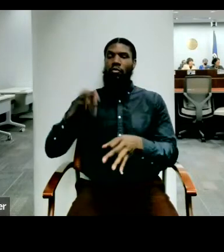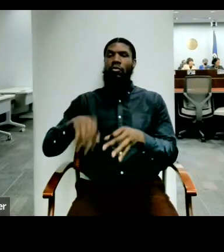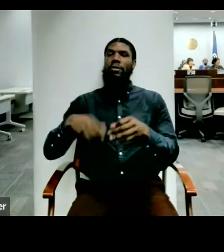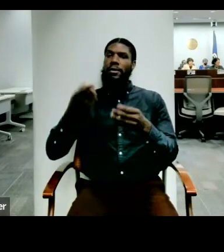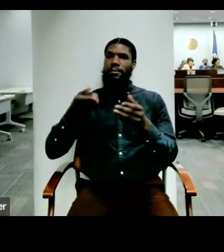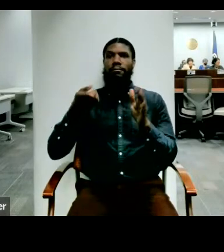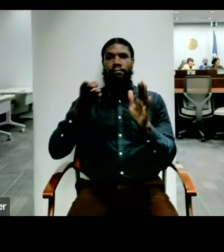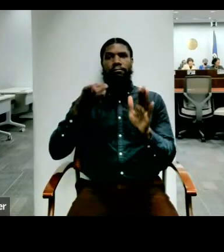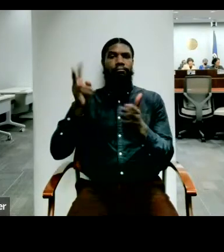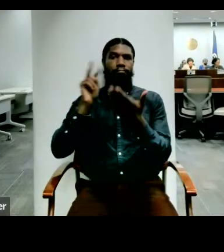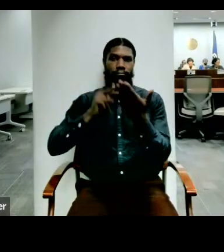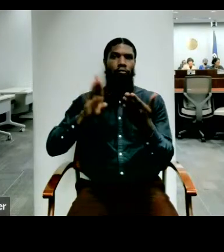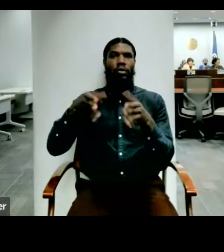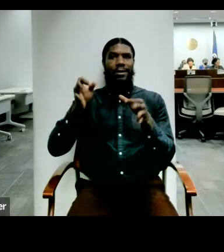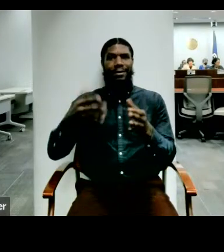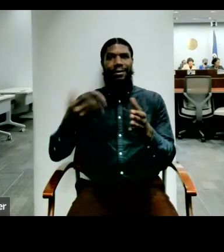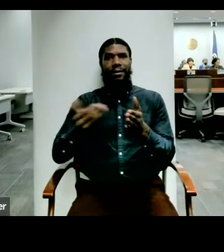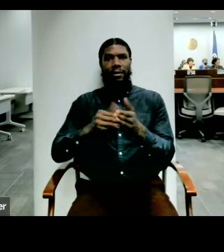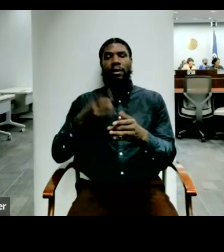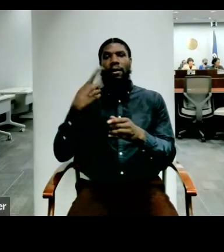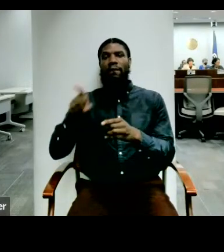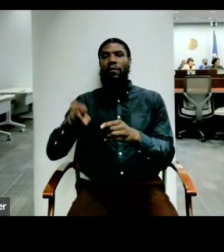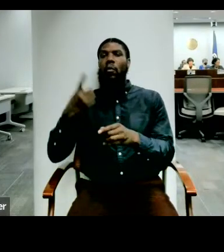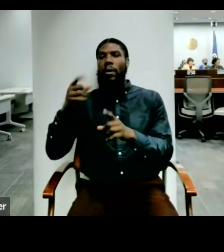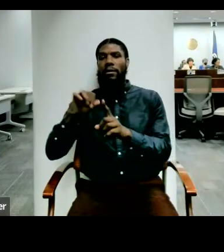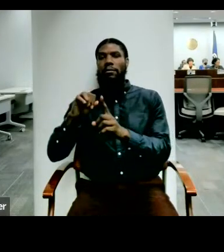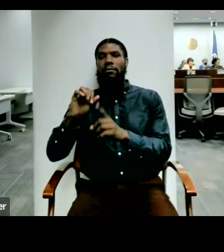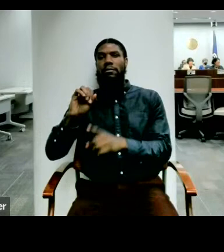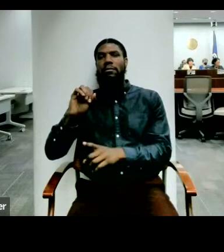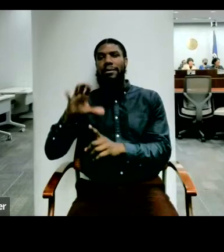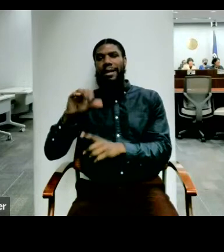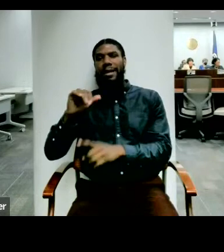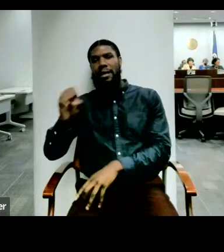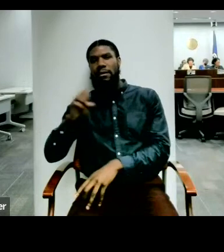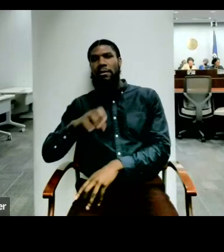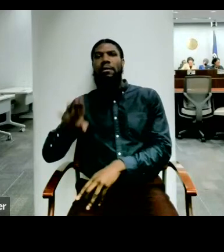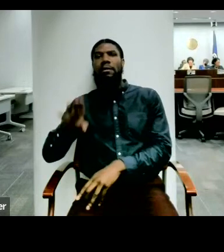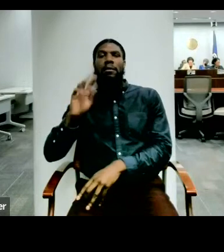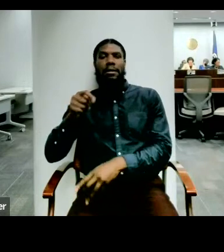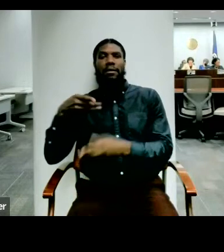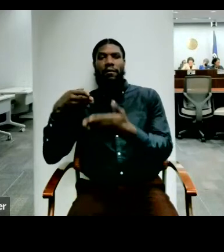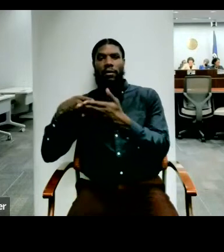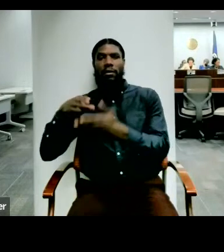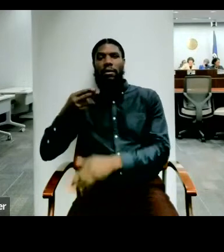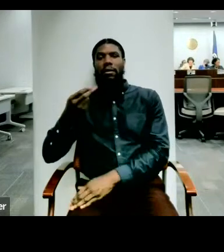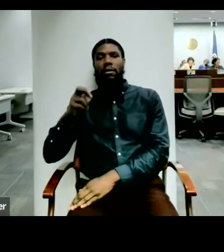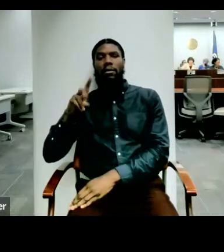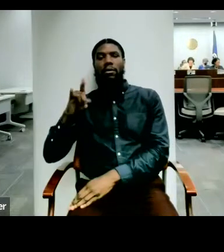TWA versus Hardison. I think among many, many lessons of the pandemic I think the vaccine